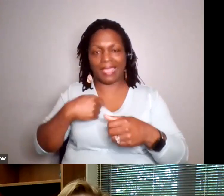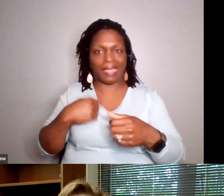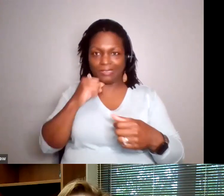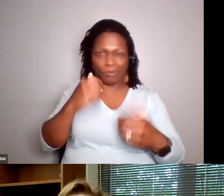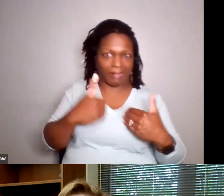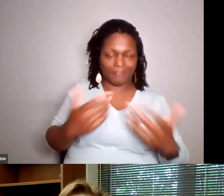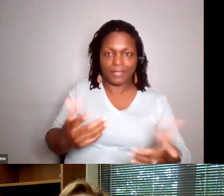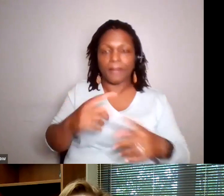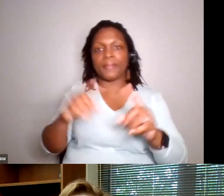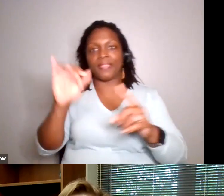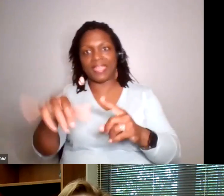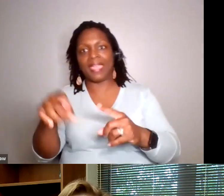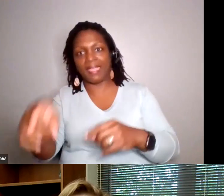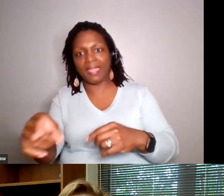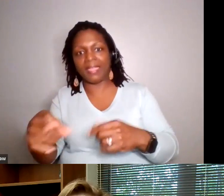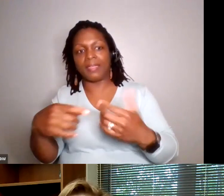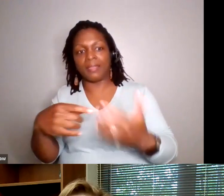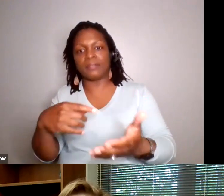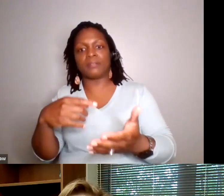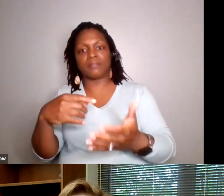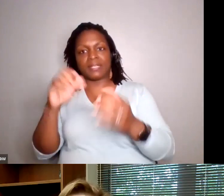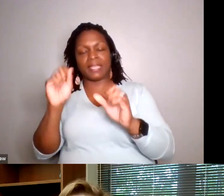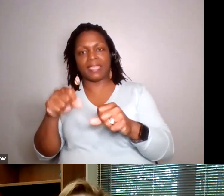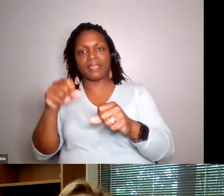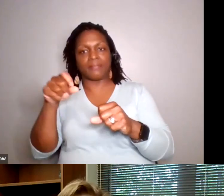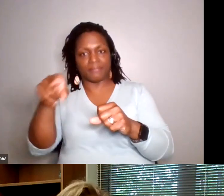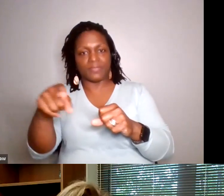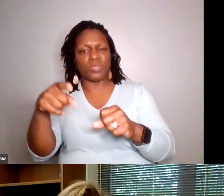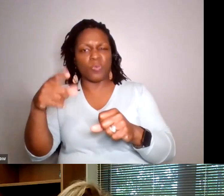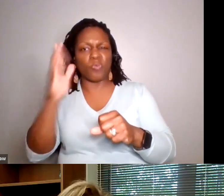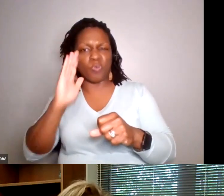Dsw. because of benefits? Is there any plans to add health, insurance coverage, or other incentives like sick?